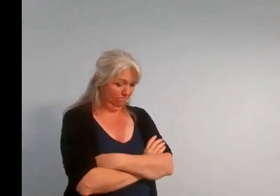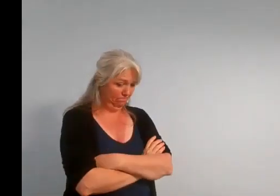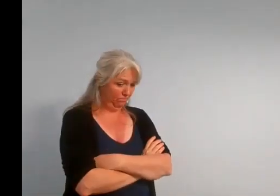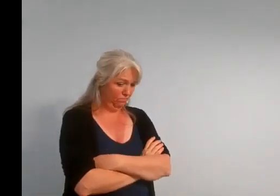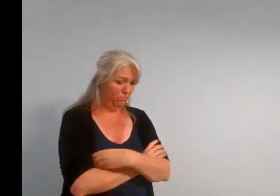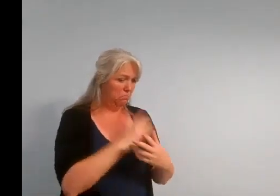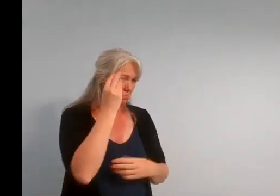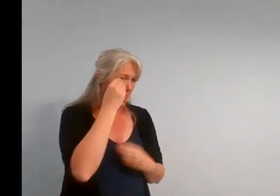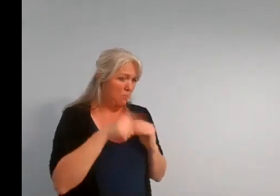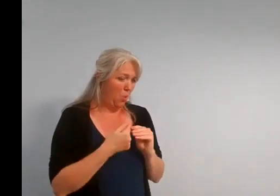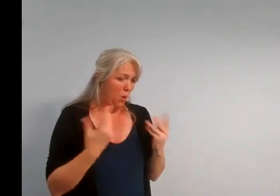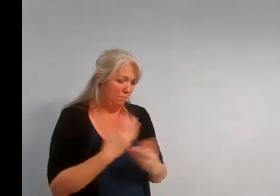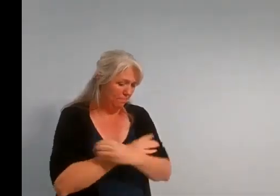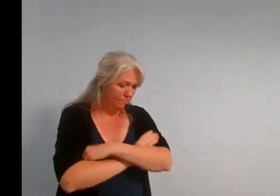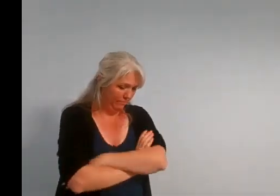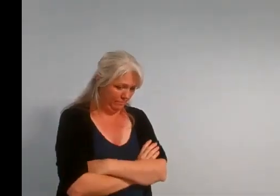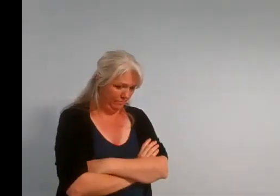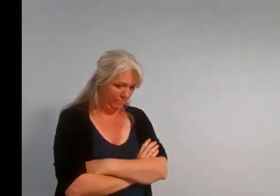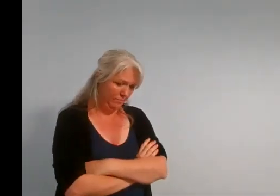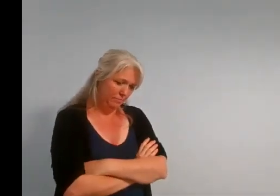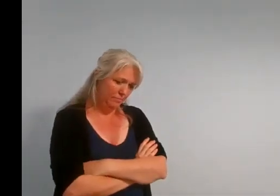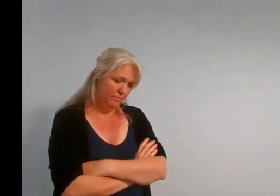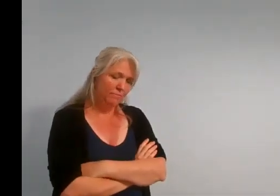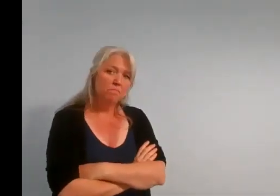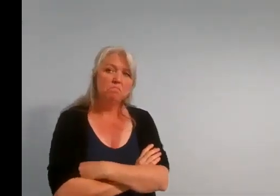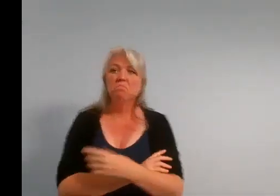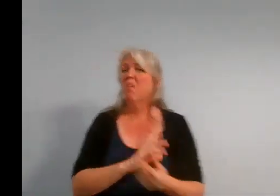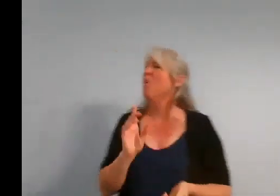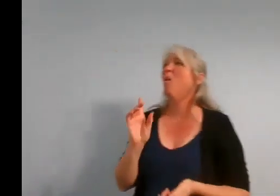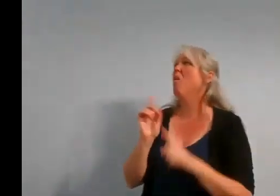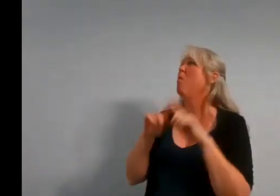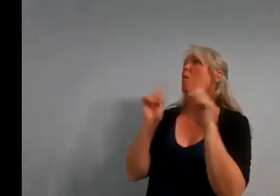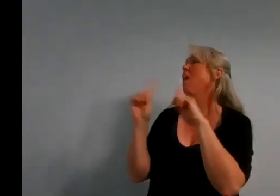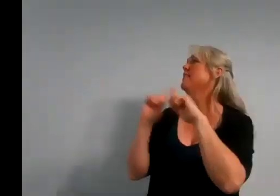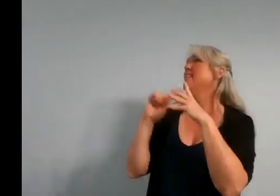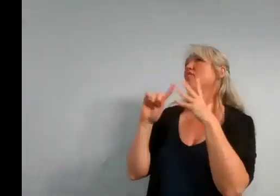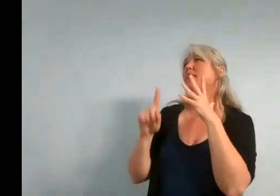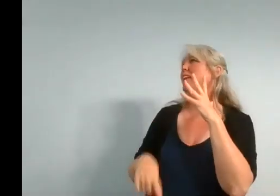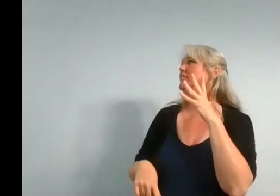“What about?” he asked. “All kinds of different things,” I said.